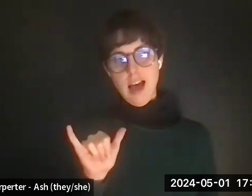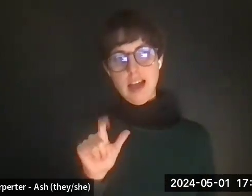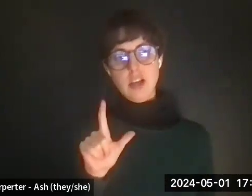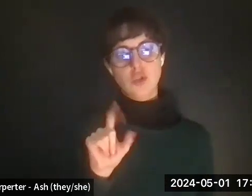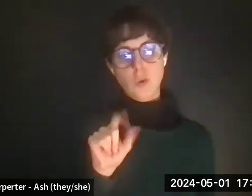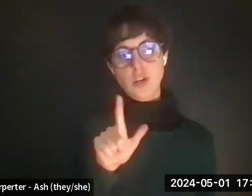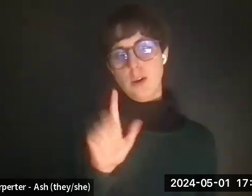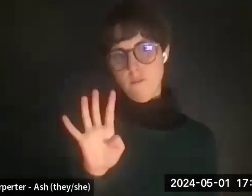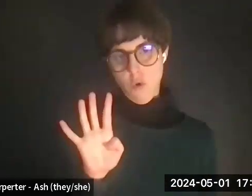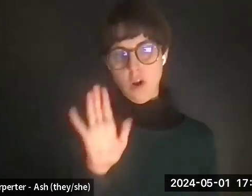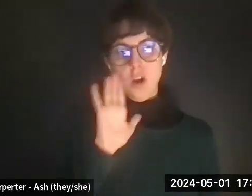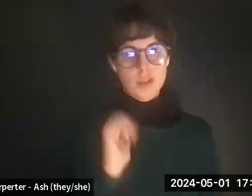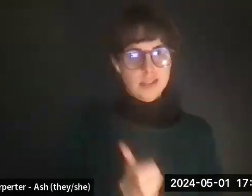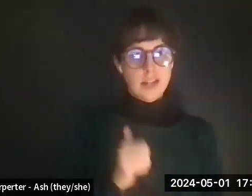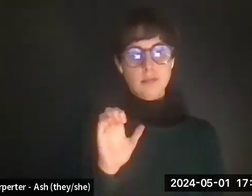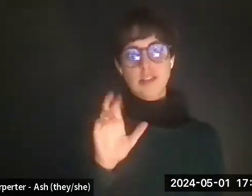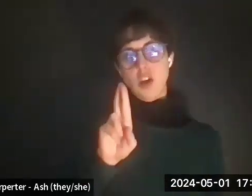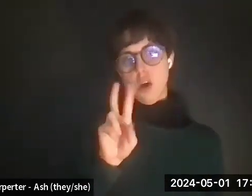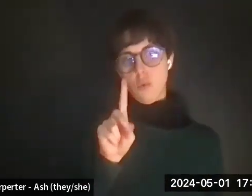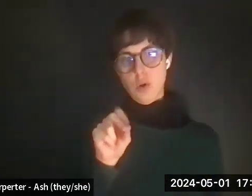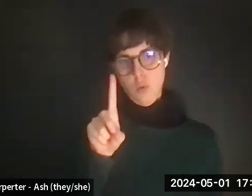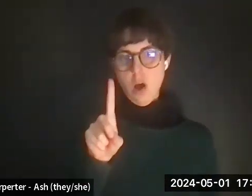to begin the permanent rulemaking process in the next few months.